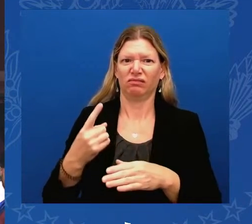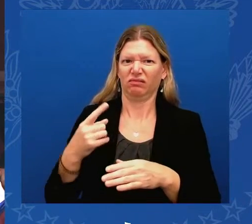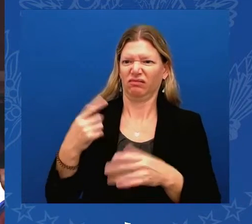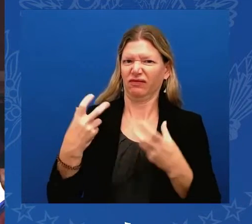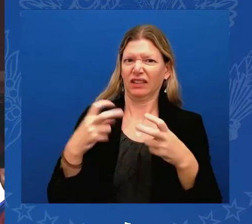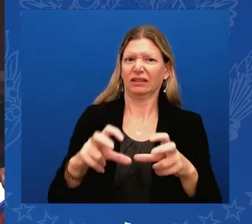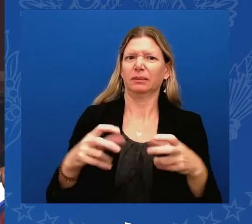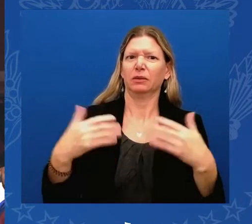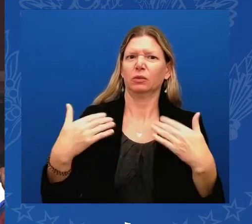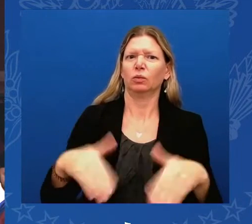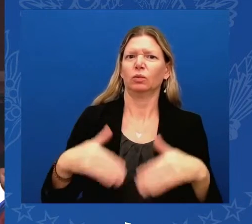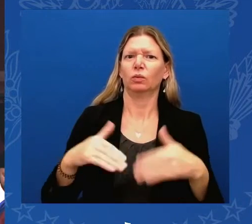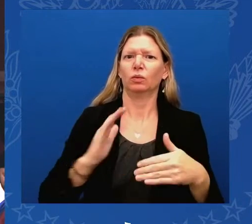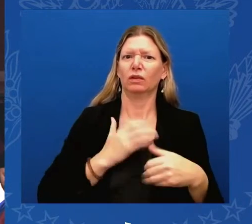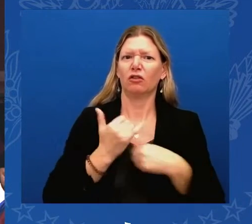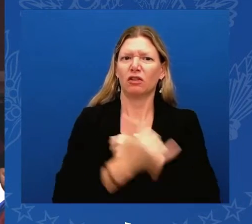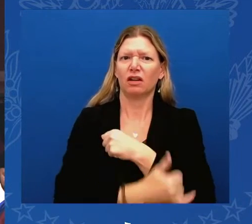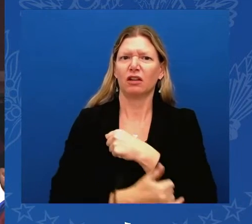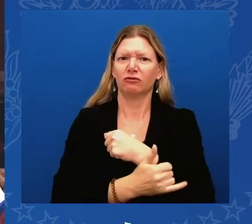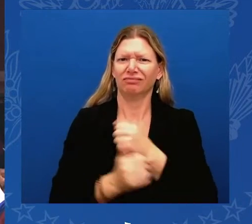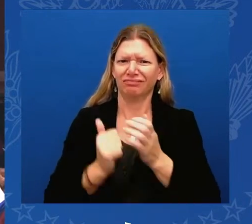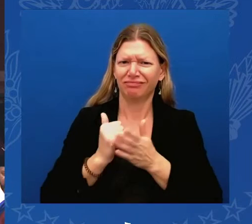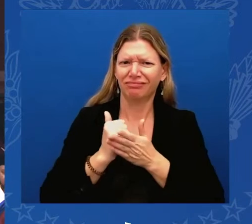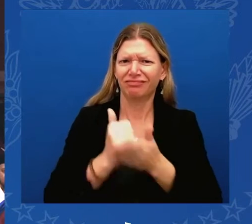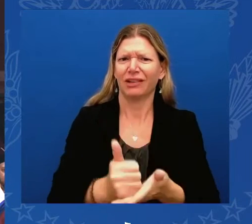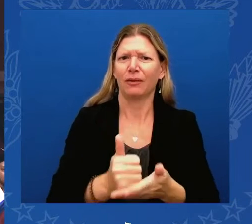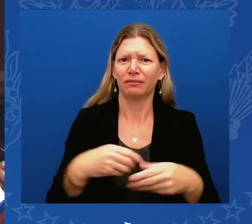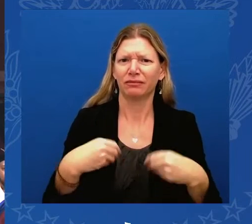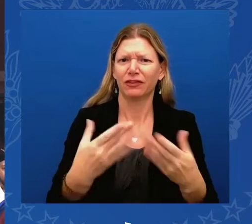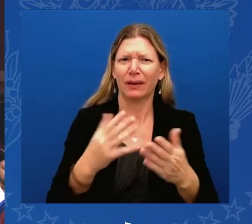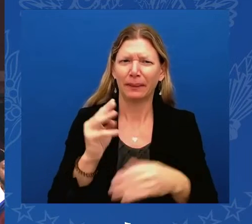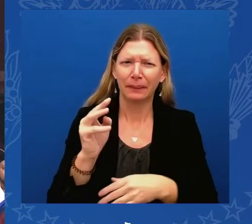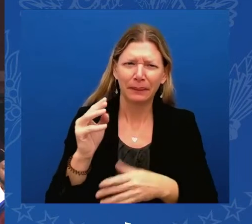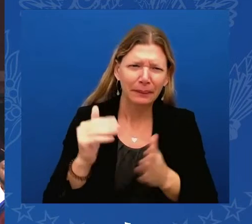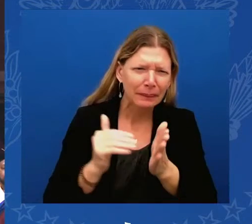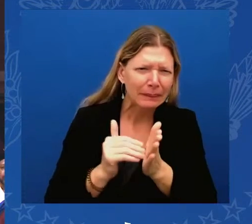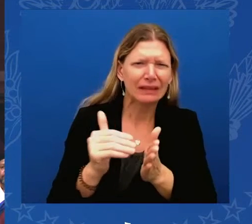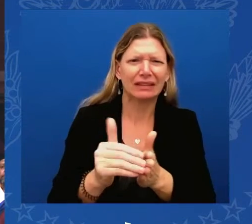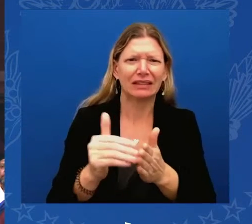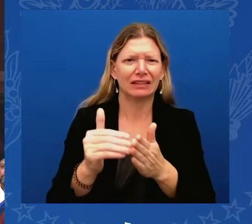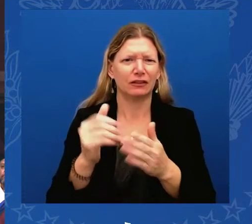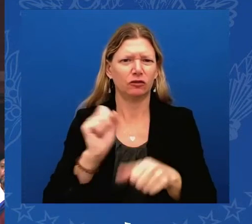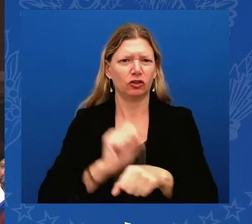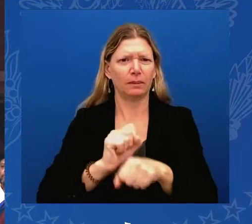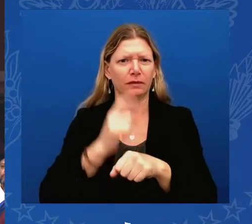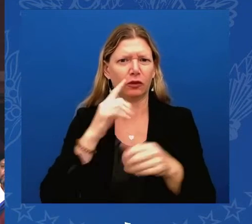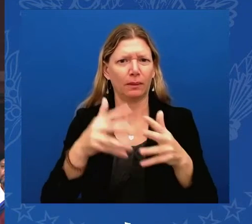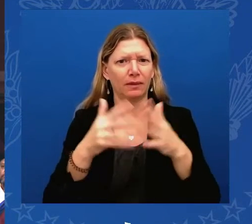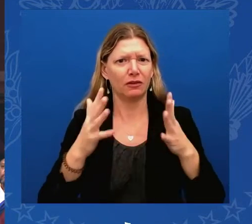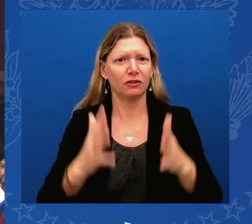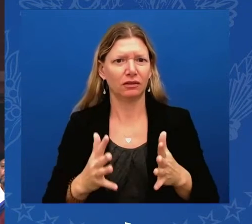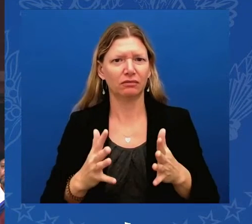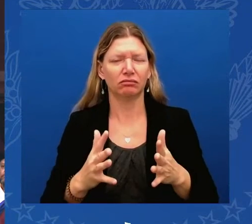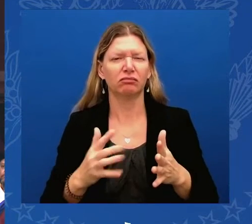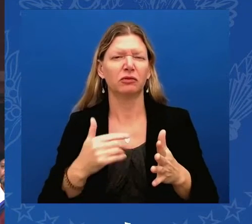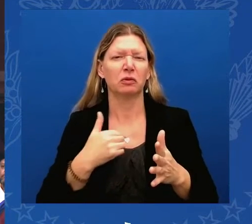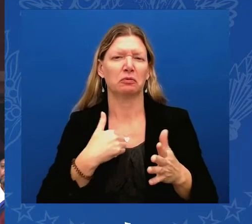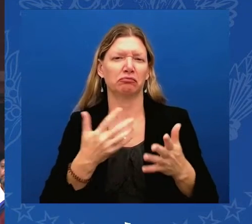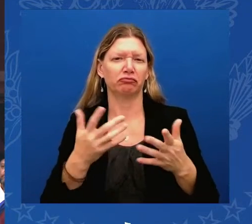I'll conclude my introduction by calling attention to the fact that no administration in history,